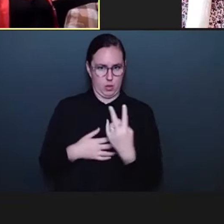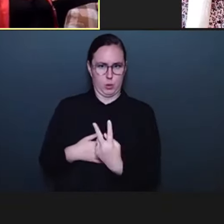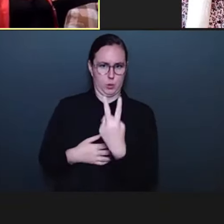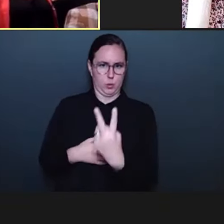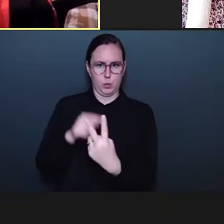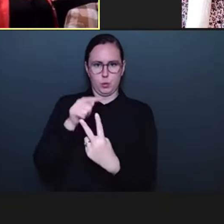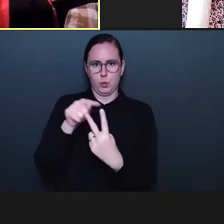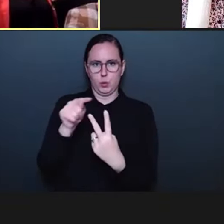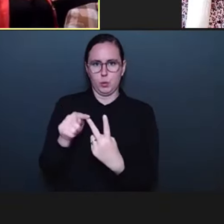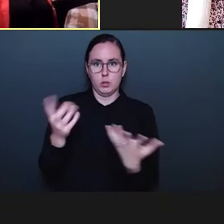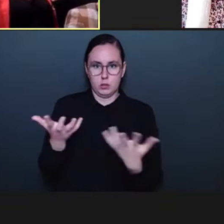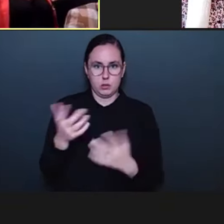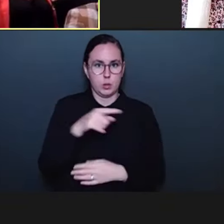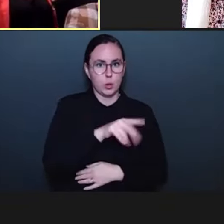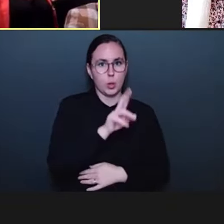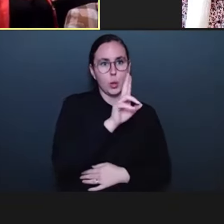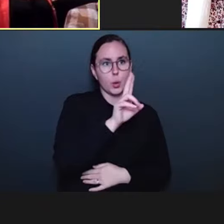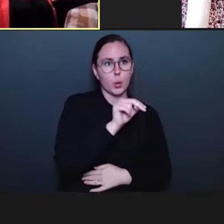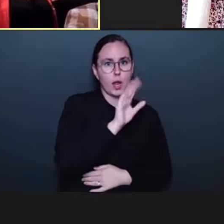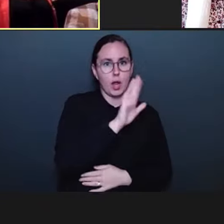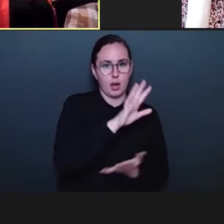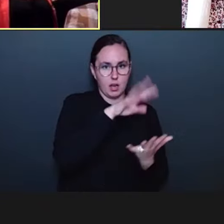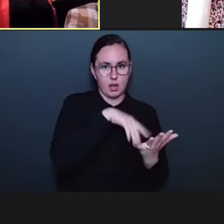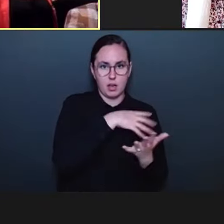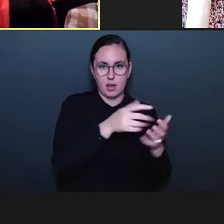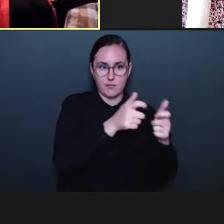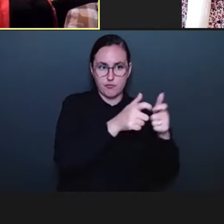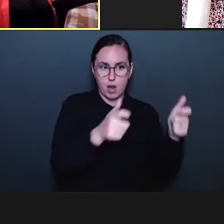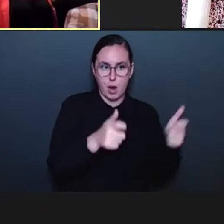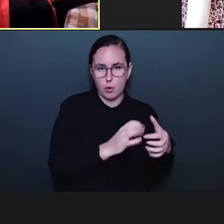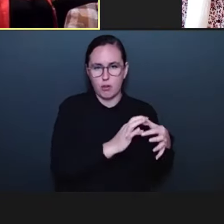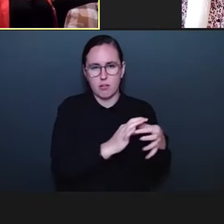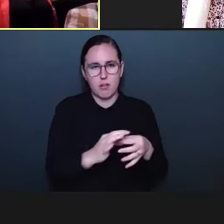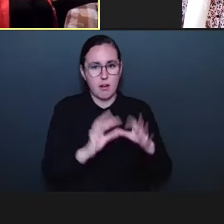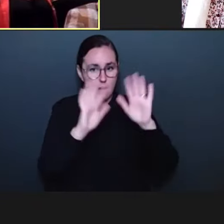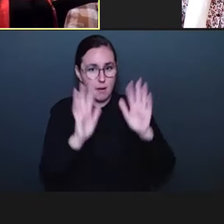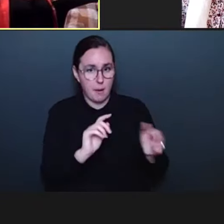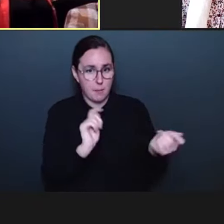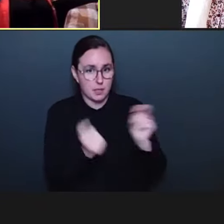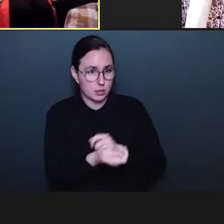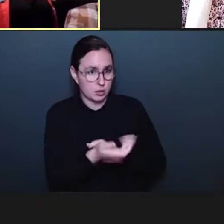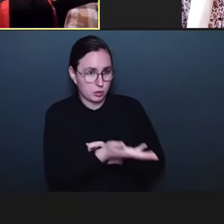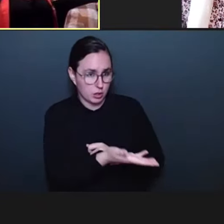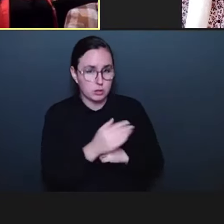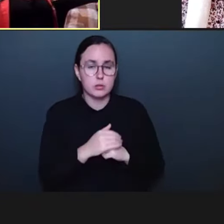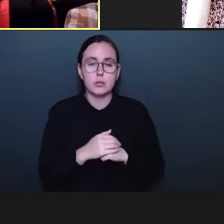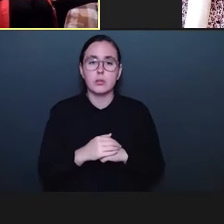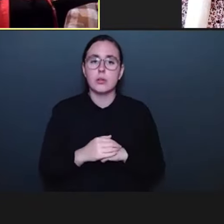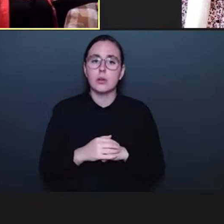as well as Nationally Determined Contributions reports that are coming in from the countries.